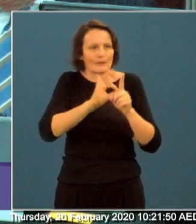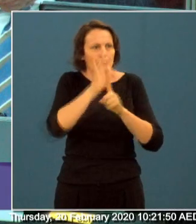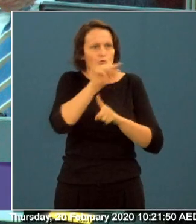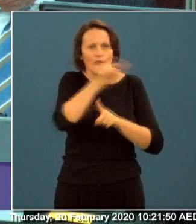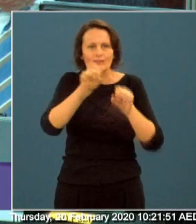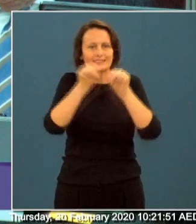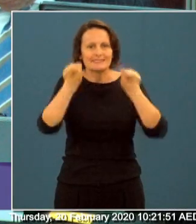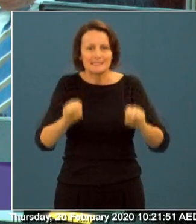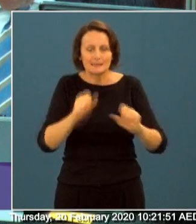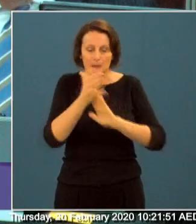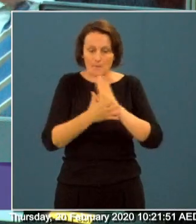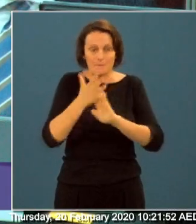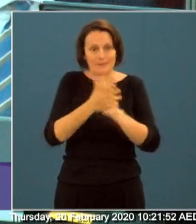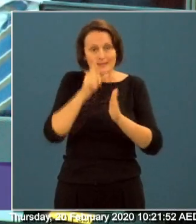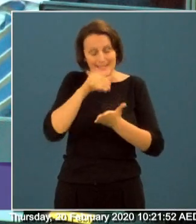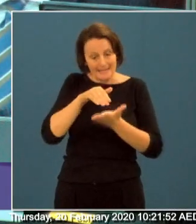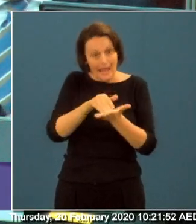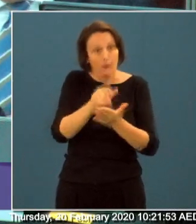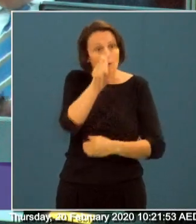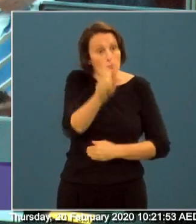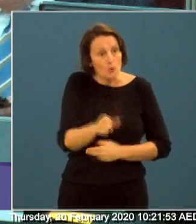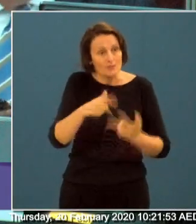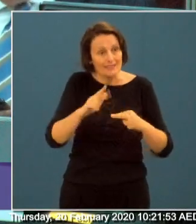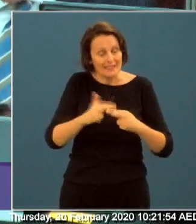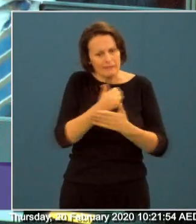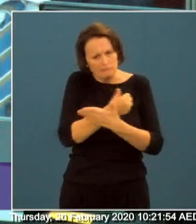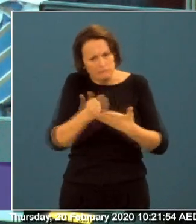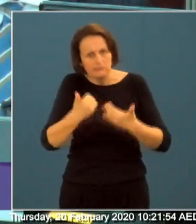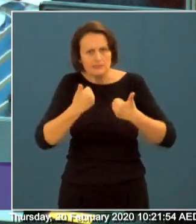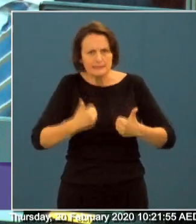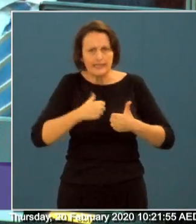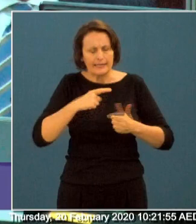a more long-term and integrated approach to their health care,